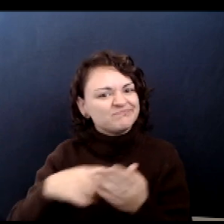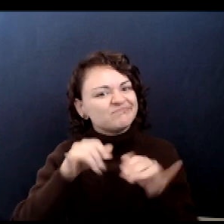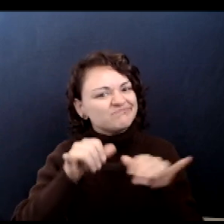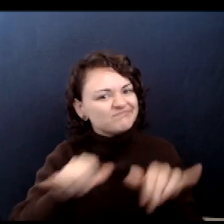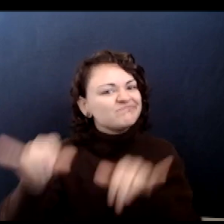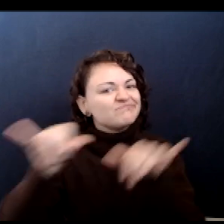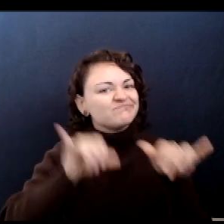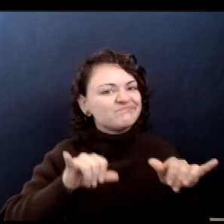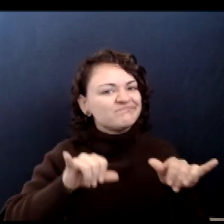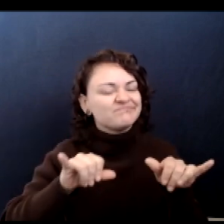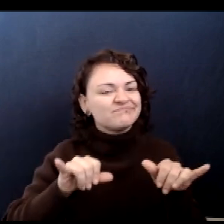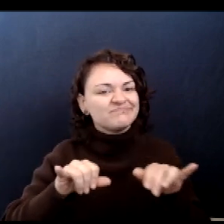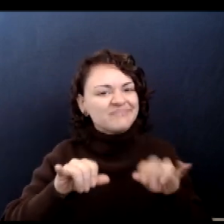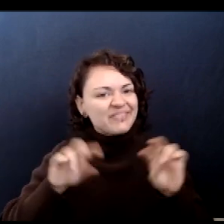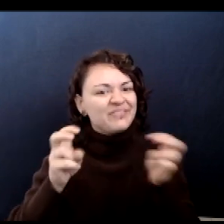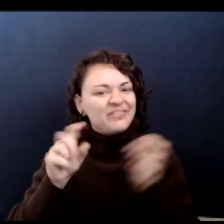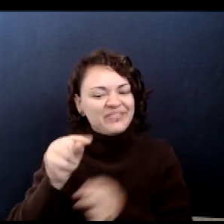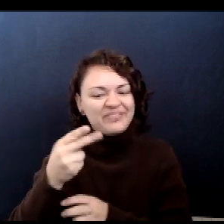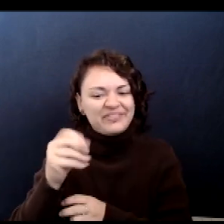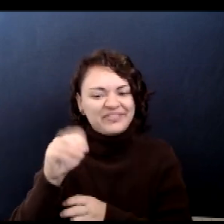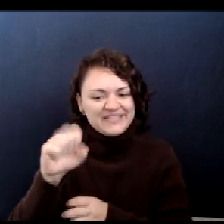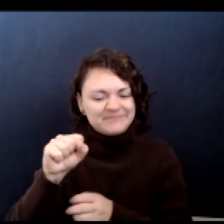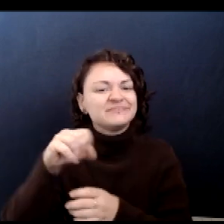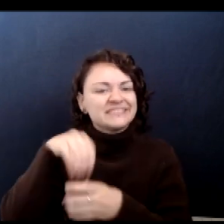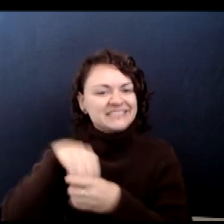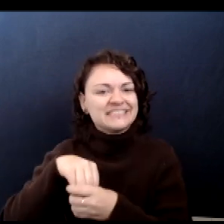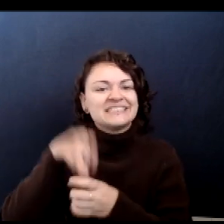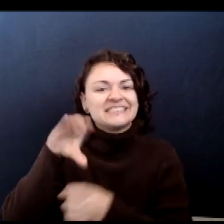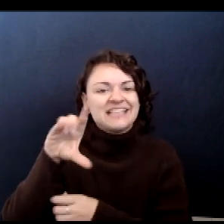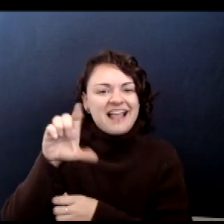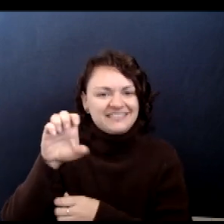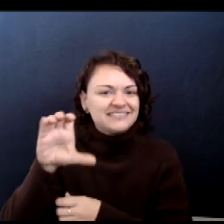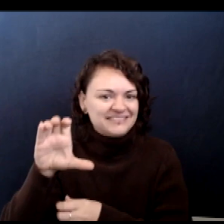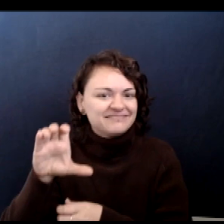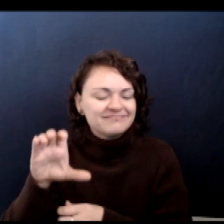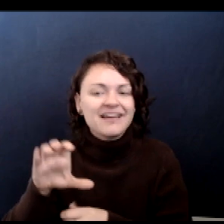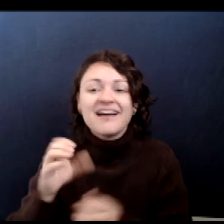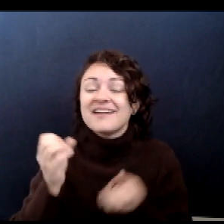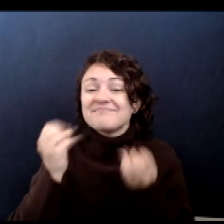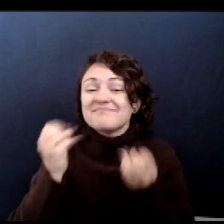the CLEC and many themes that come out within our interactions with our partners,